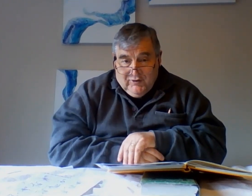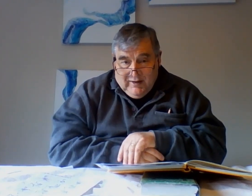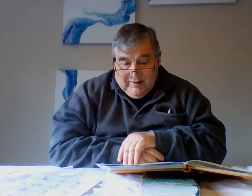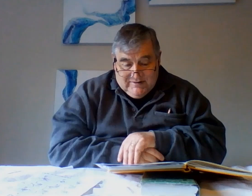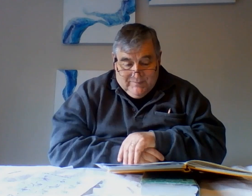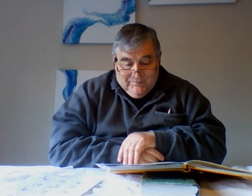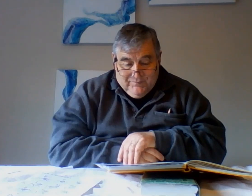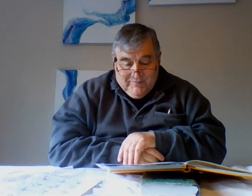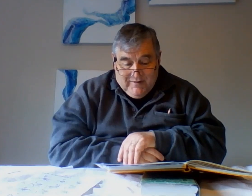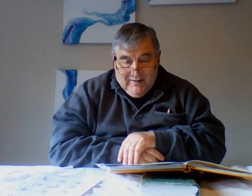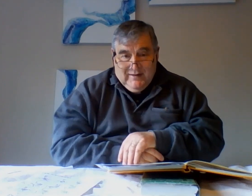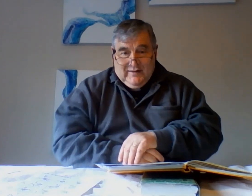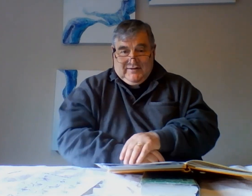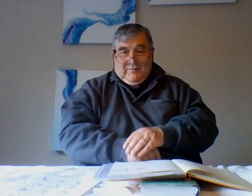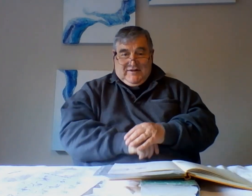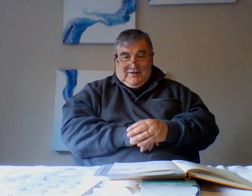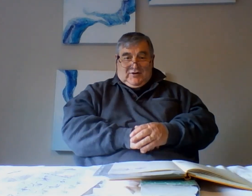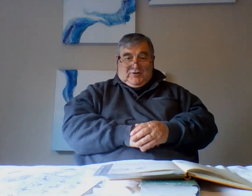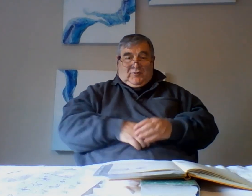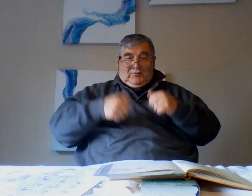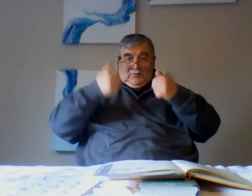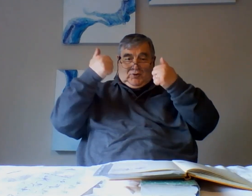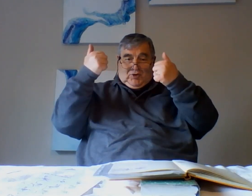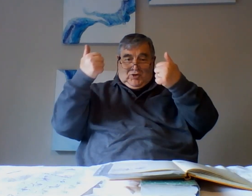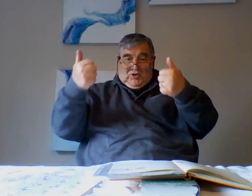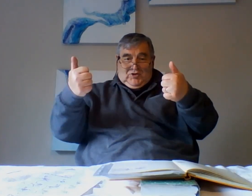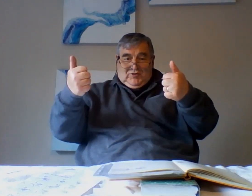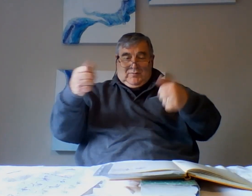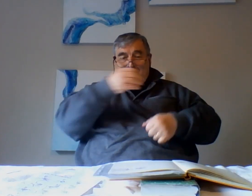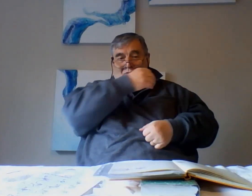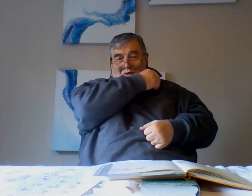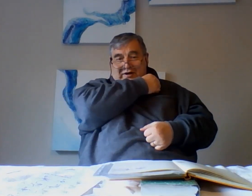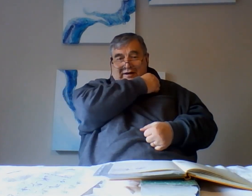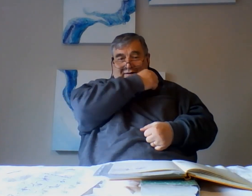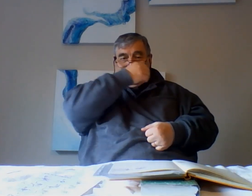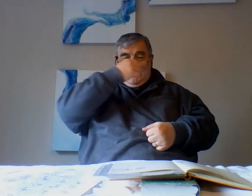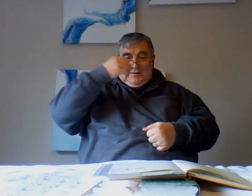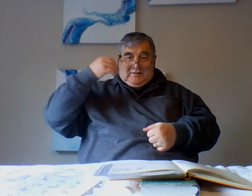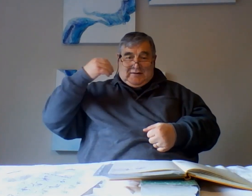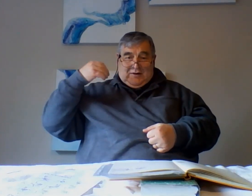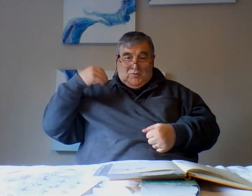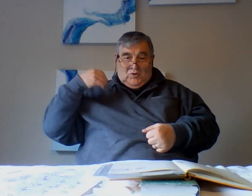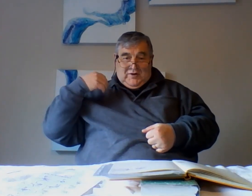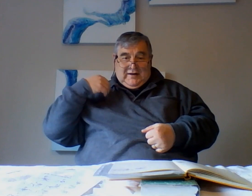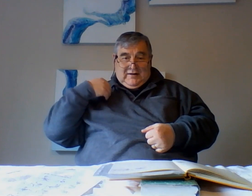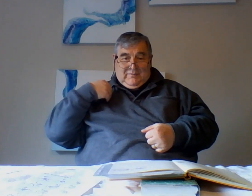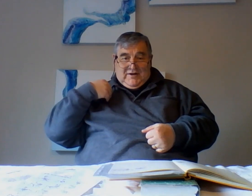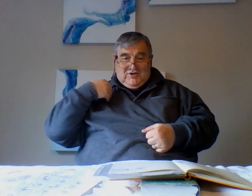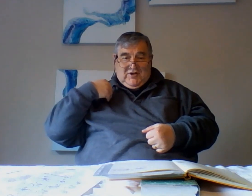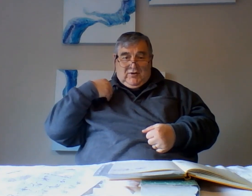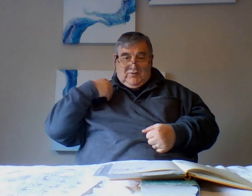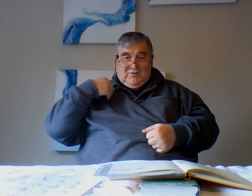night'. And so we start off: (signs) 'Good morning'. Now 'morning' - imagine you're doing